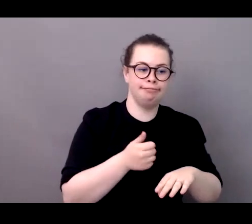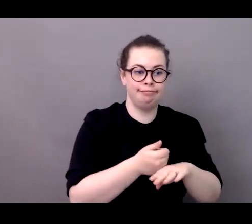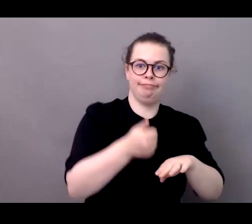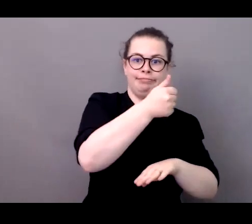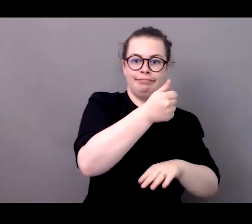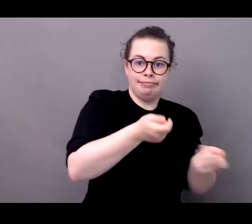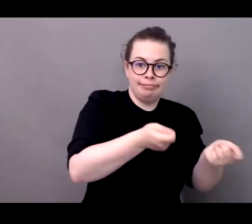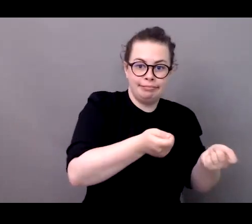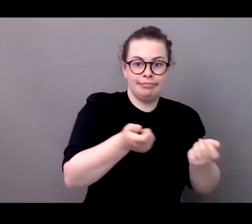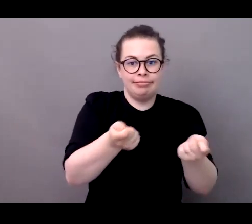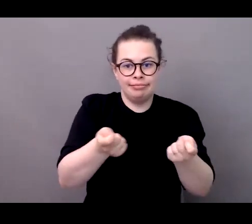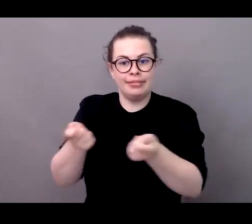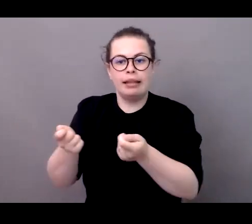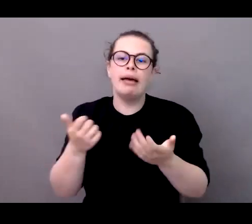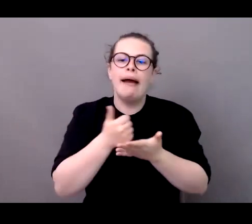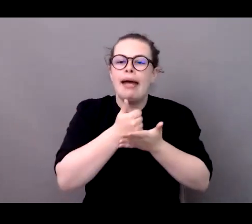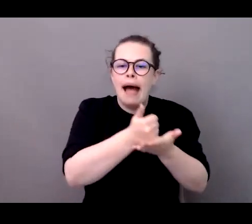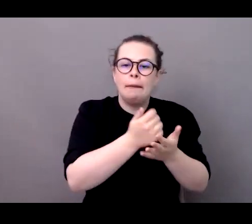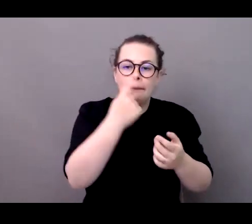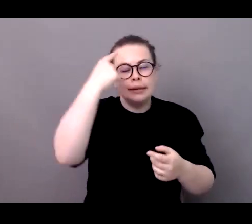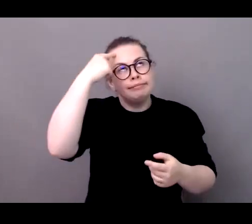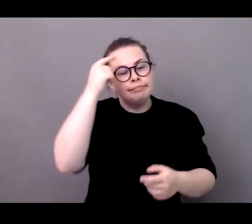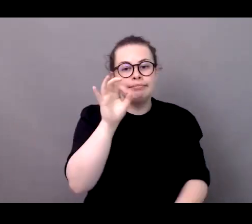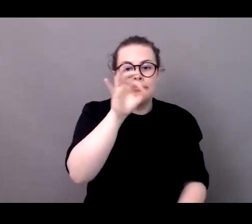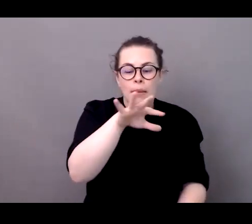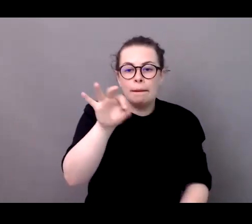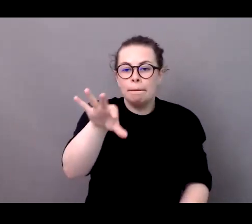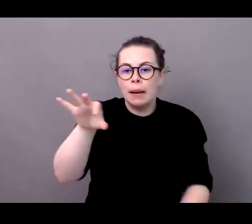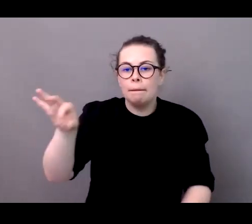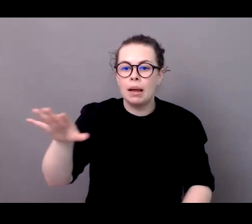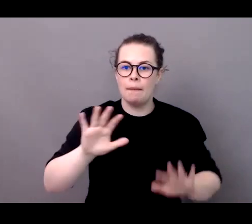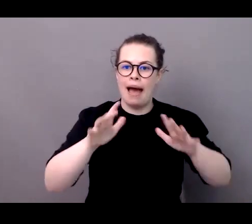you to discuss how you're going to approach that section of the draft within your team,